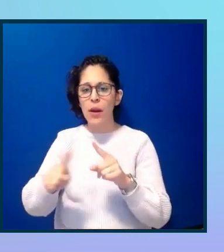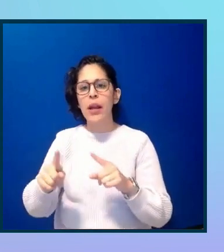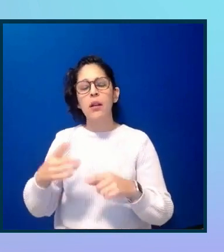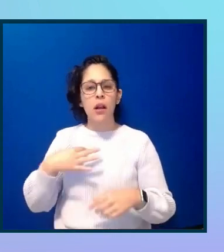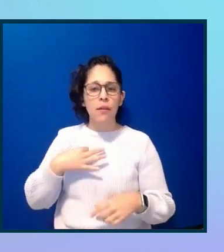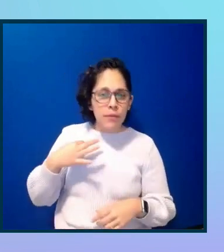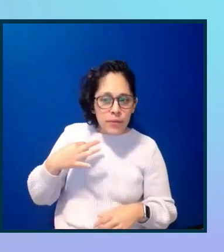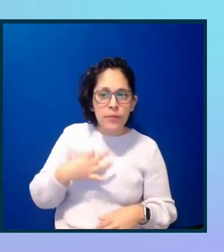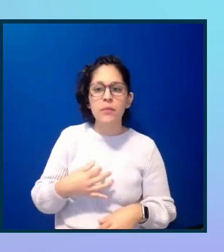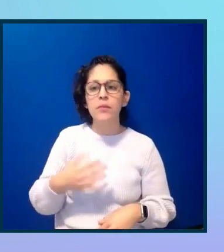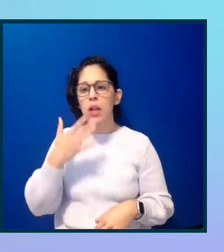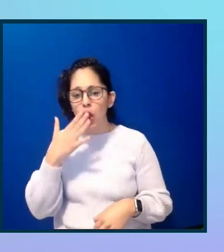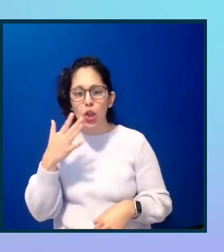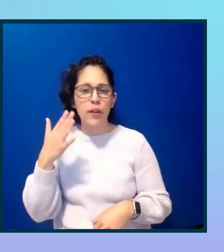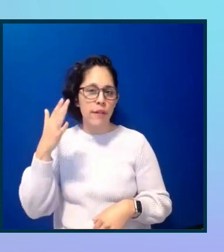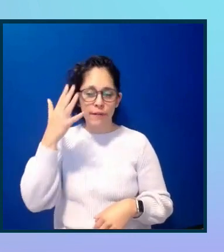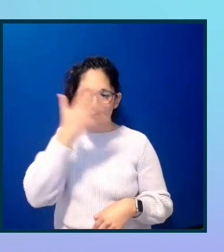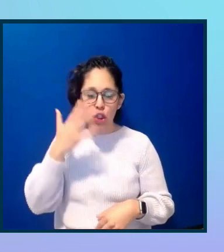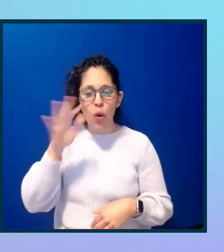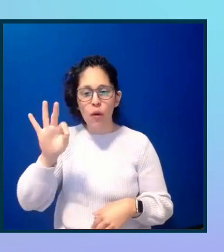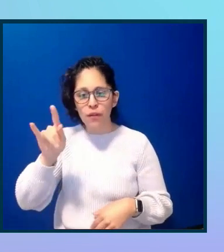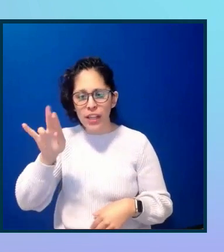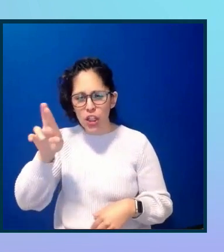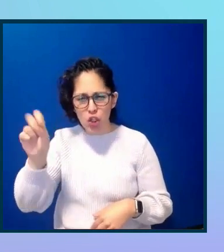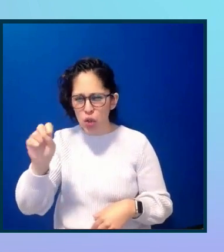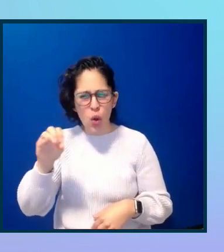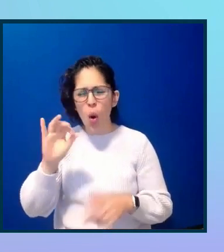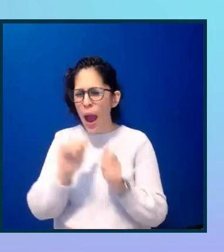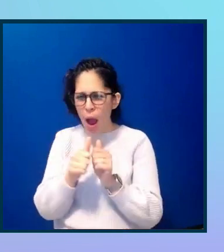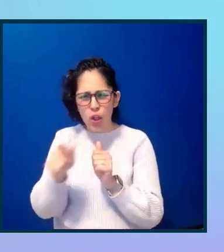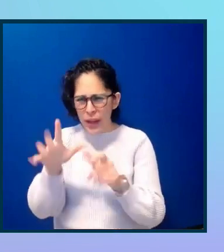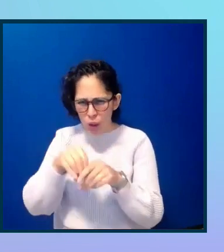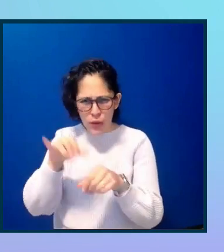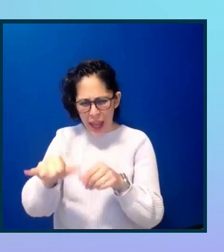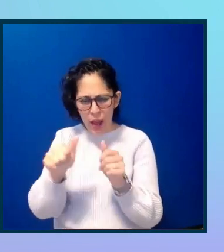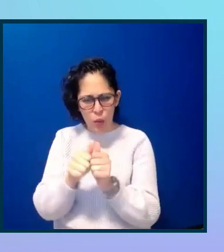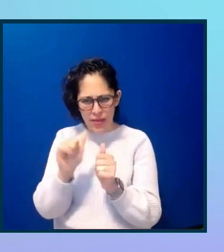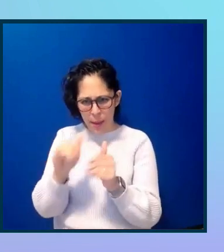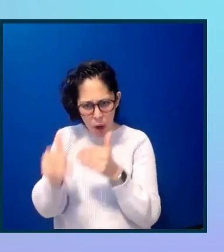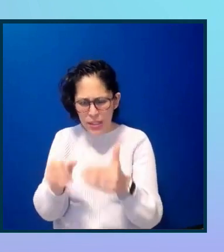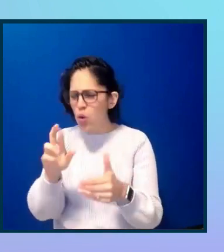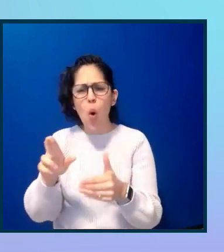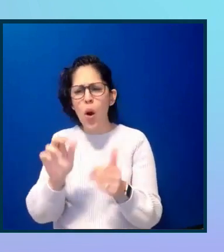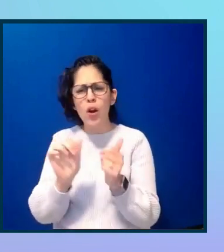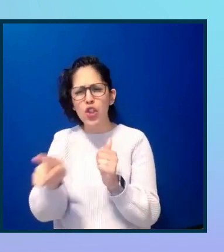So how do you account for things like that? Is that part of the process or is that addressed later? How does that work?"